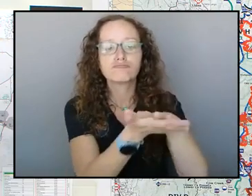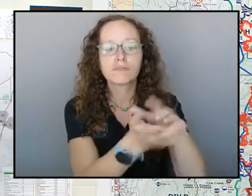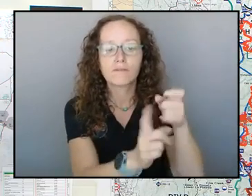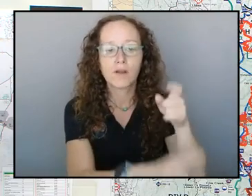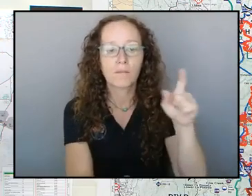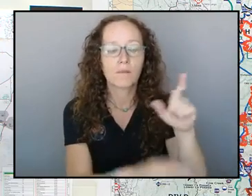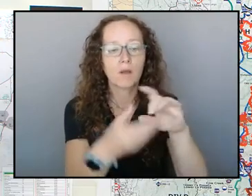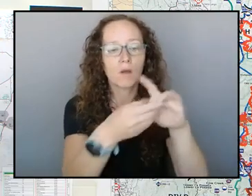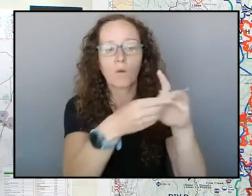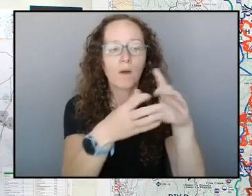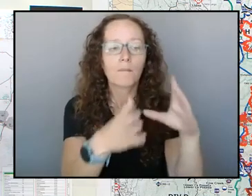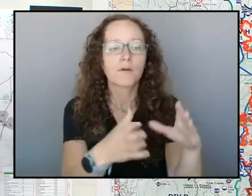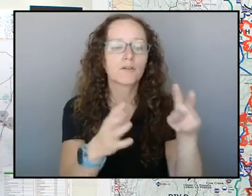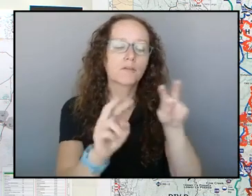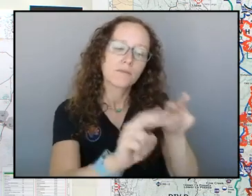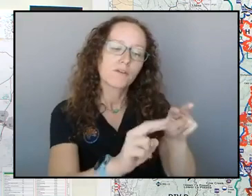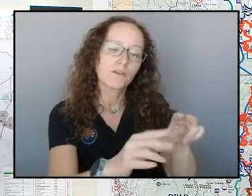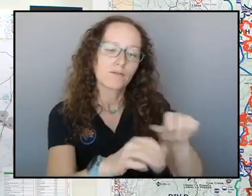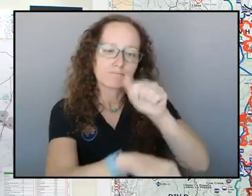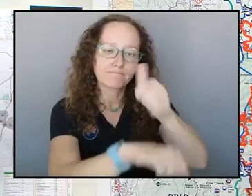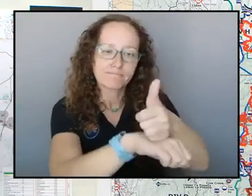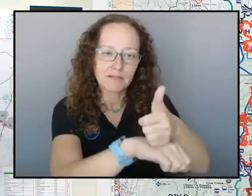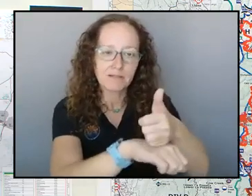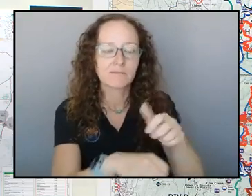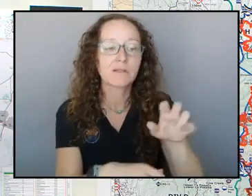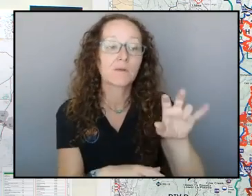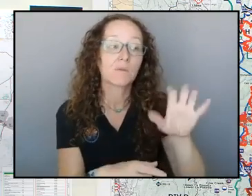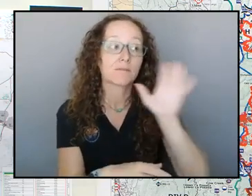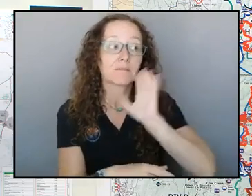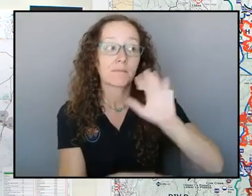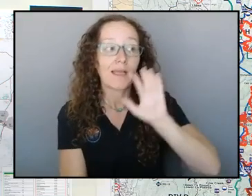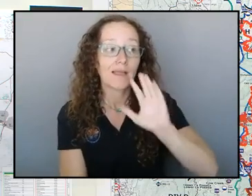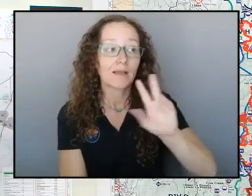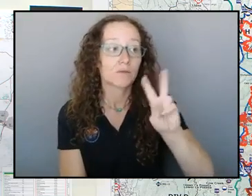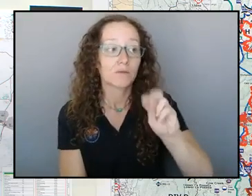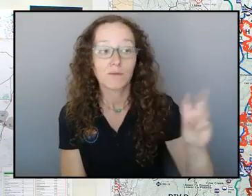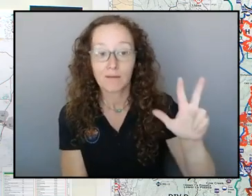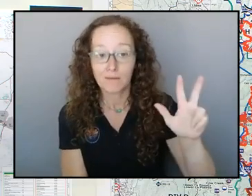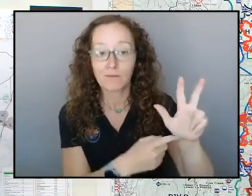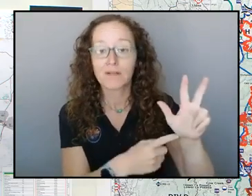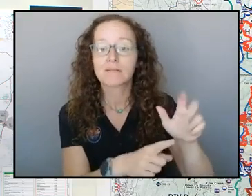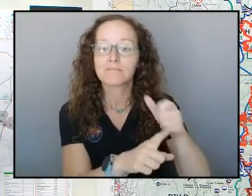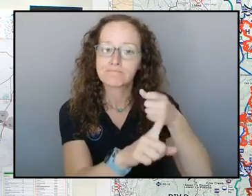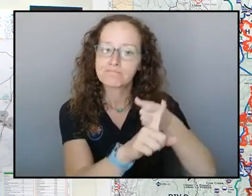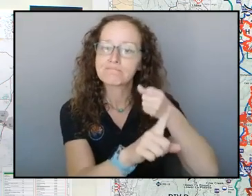And that is 76 back in 2003 so we're getting close. We're not for